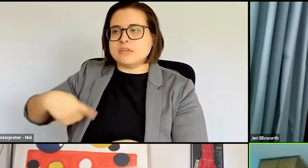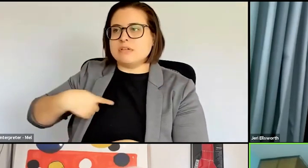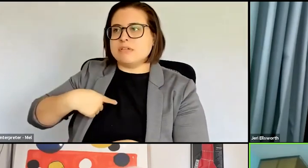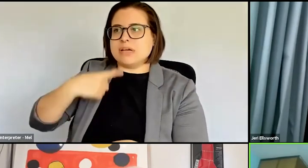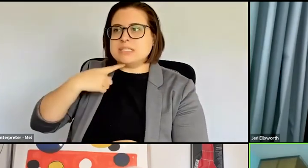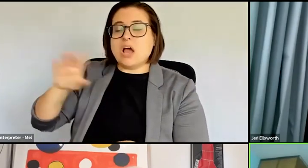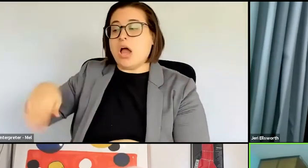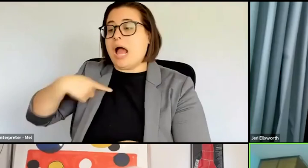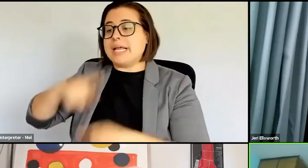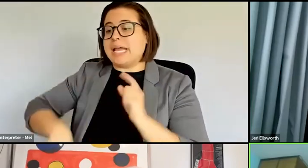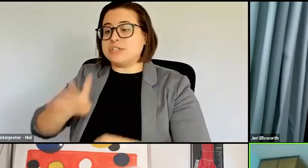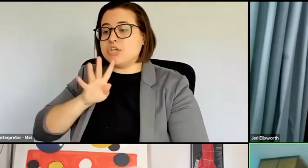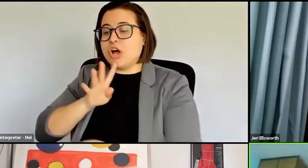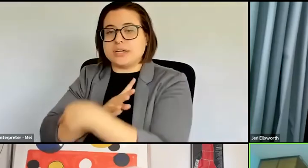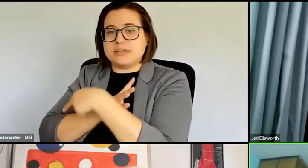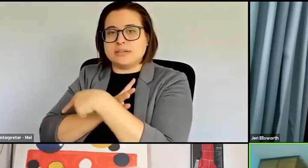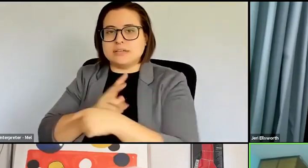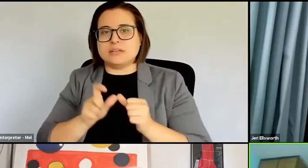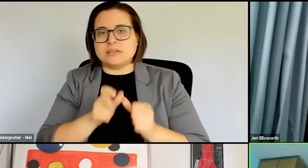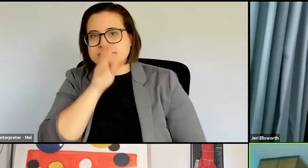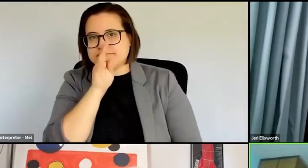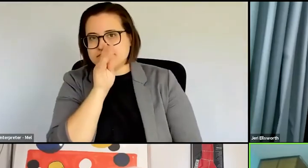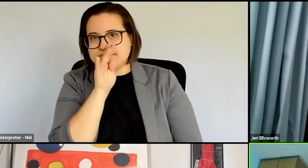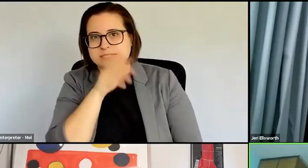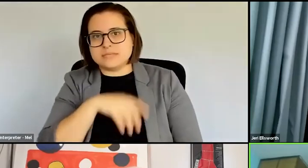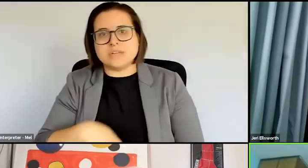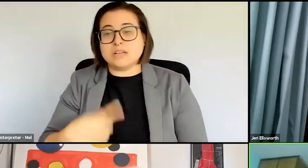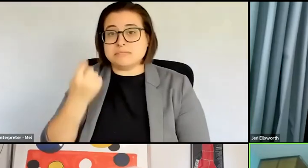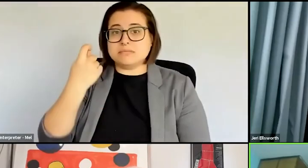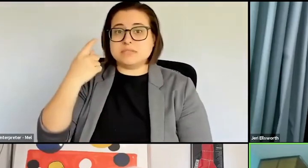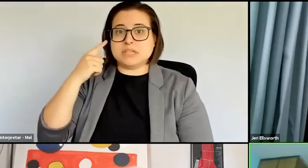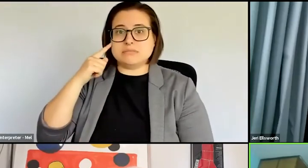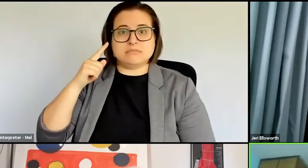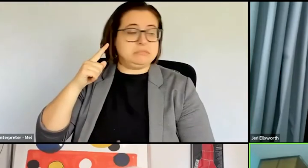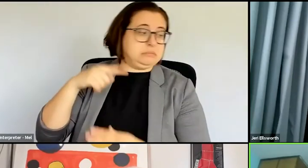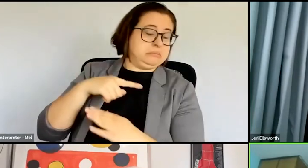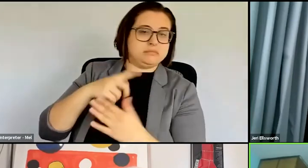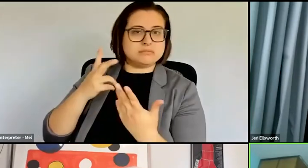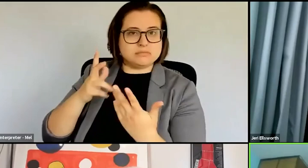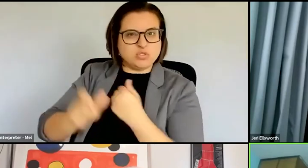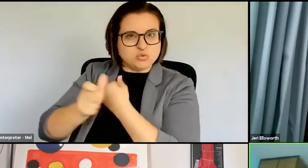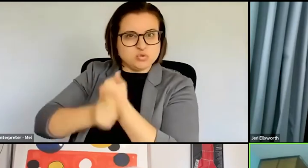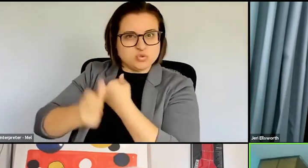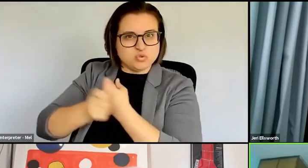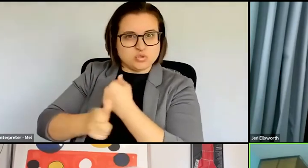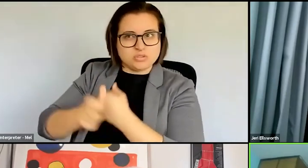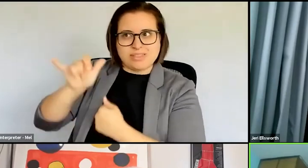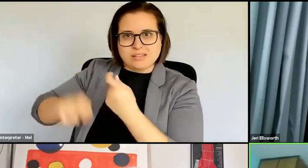so I was up in an extremely dangerous place and that interface just wasn't working,